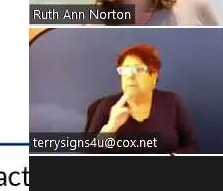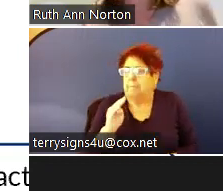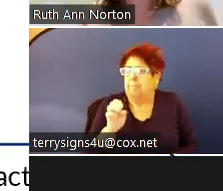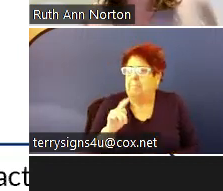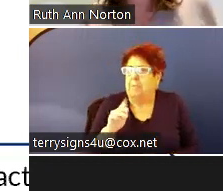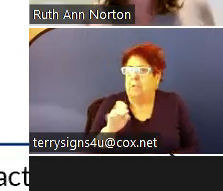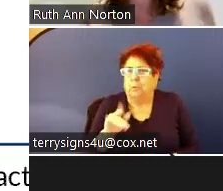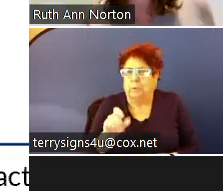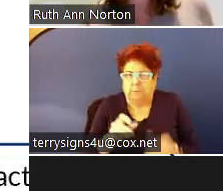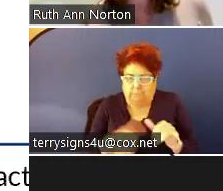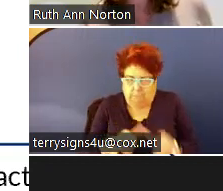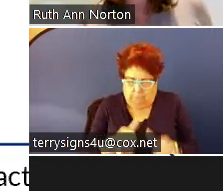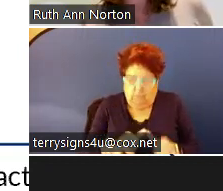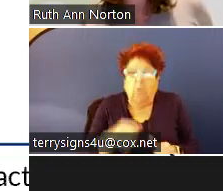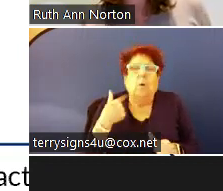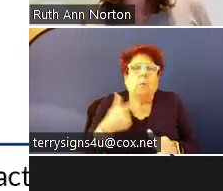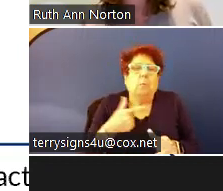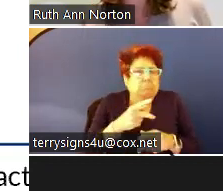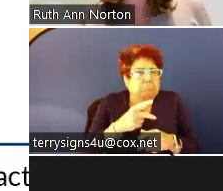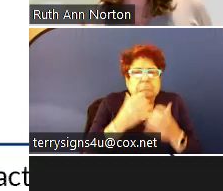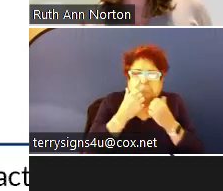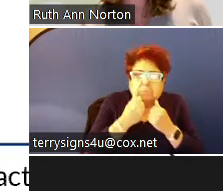about with the quality of this work and the quality of the outcomes,